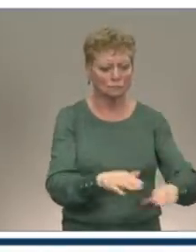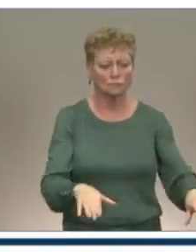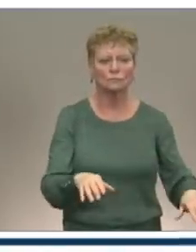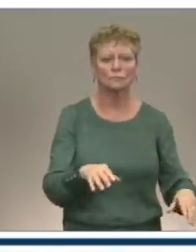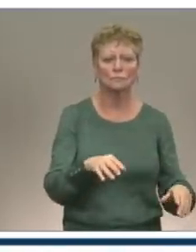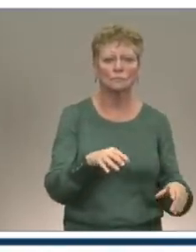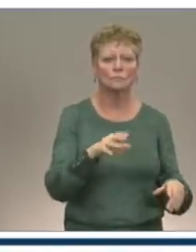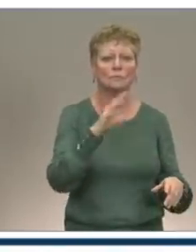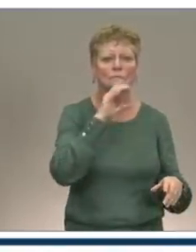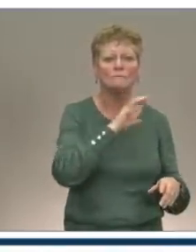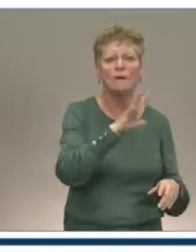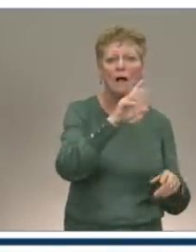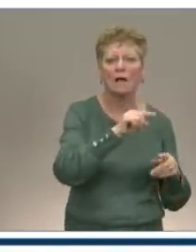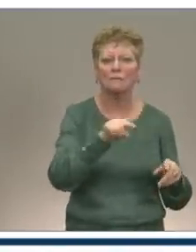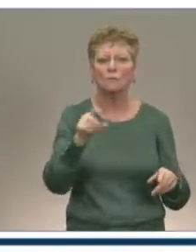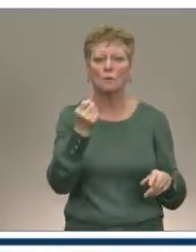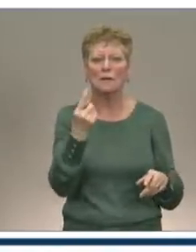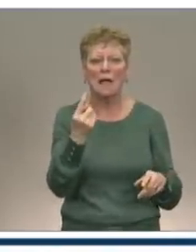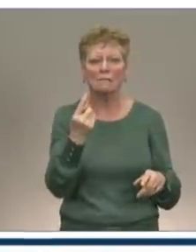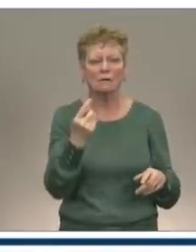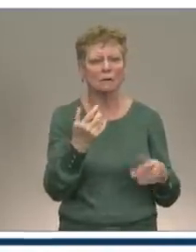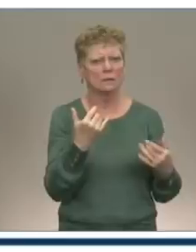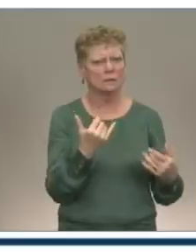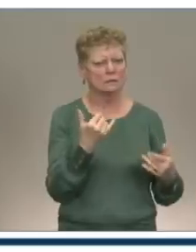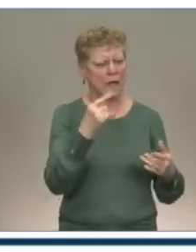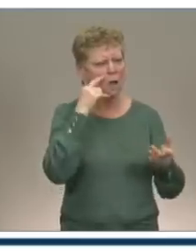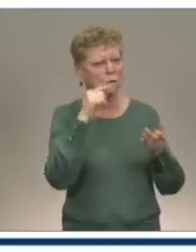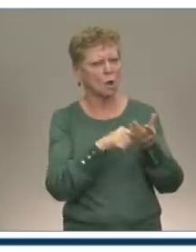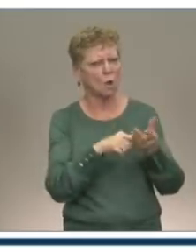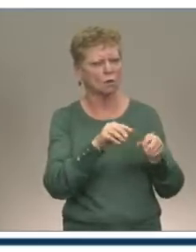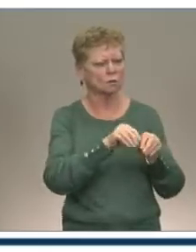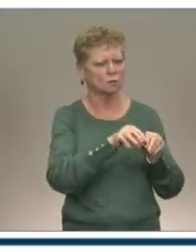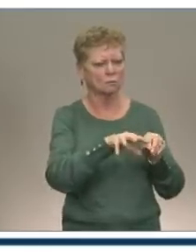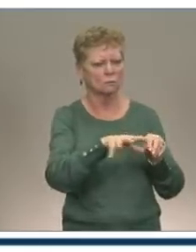then now seems they've moved out we're seeing more activity now in the in the tour area but